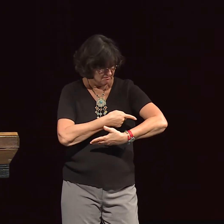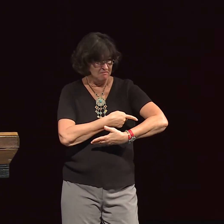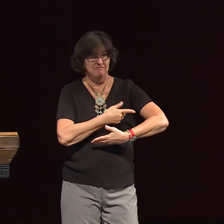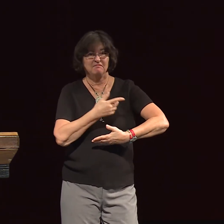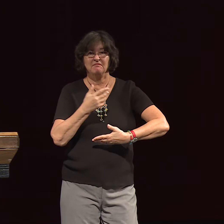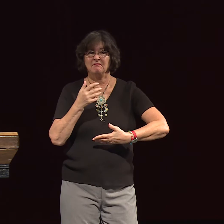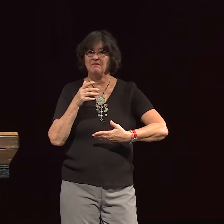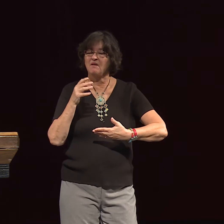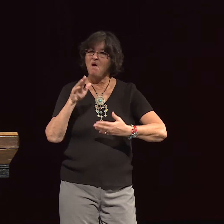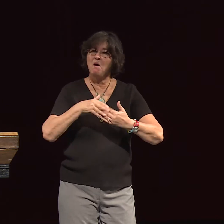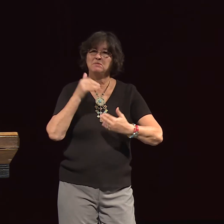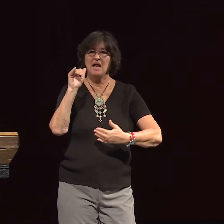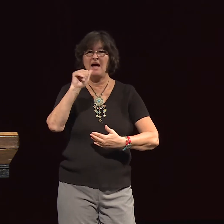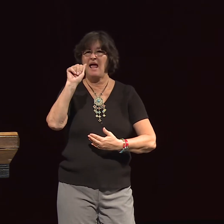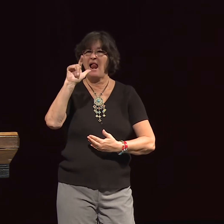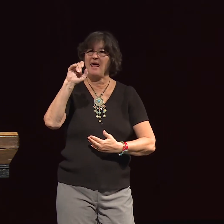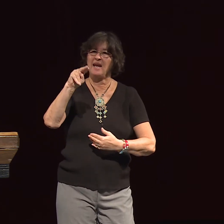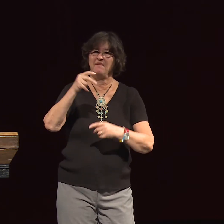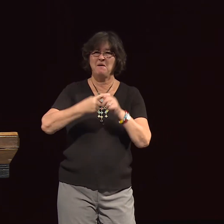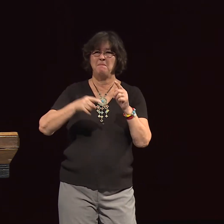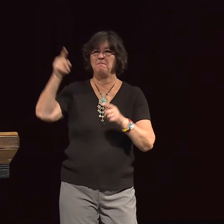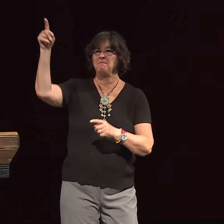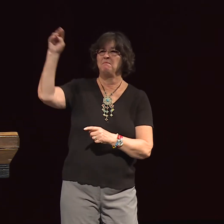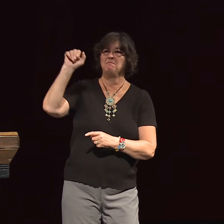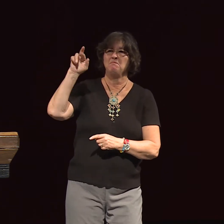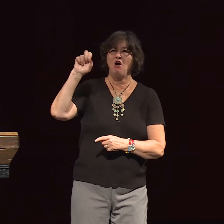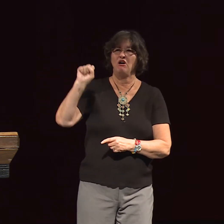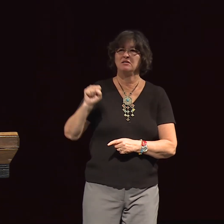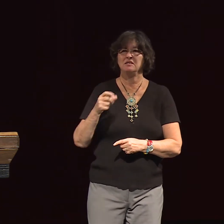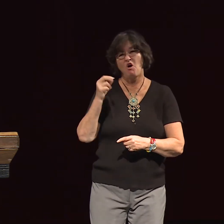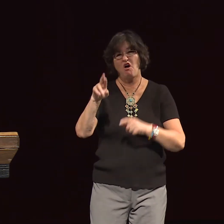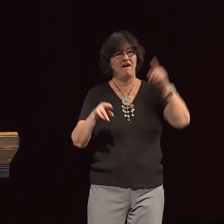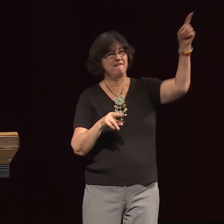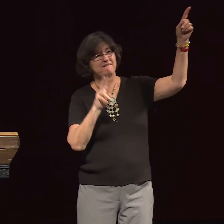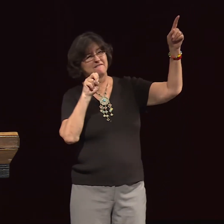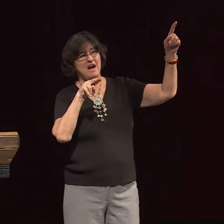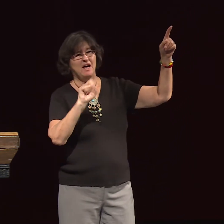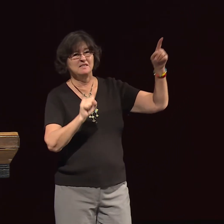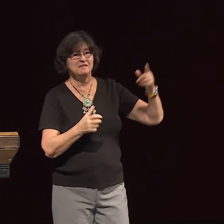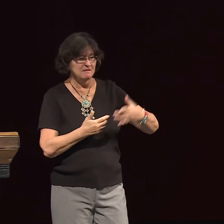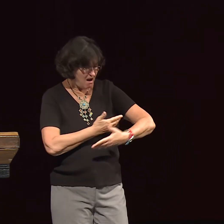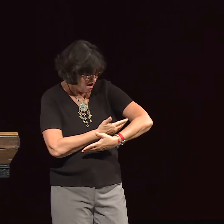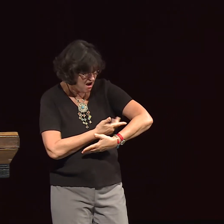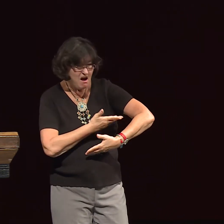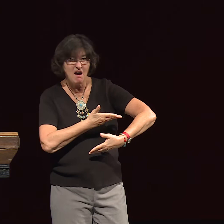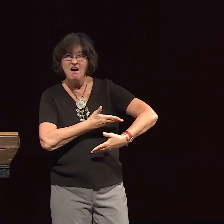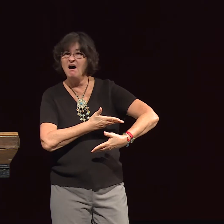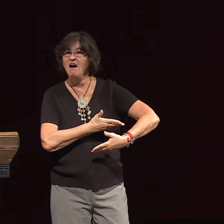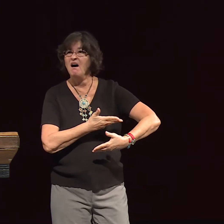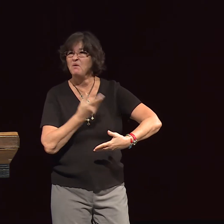it's almost kind of like an alien from Mars. They don't know what to do with this little child